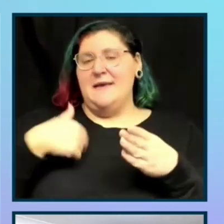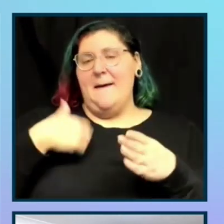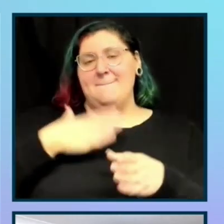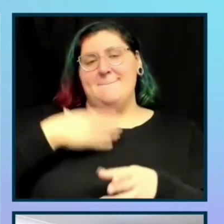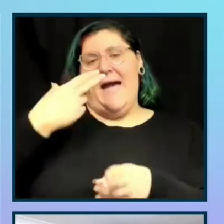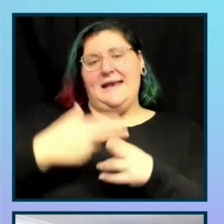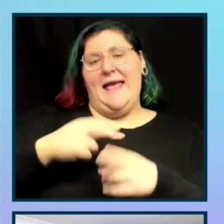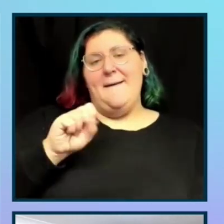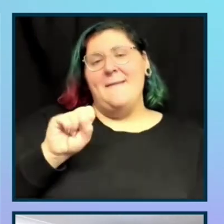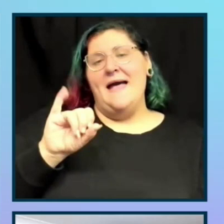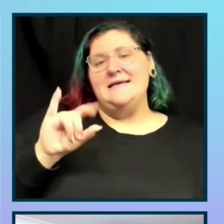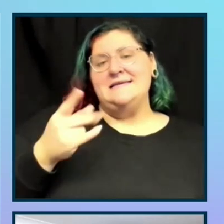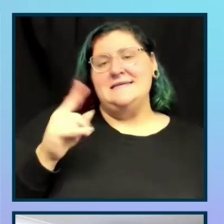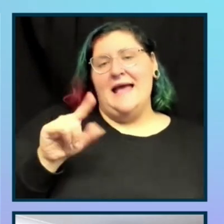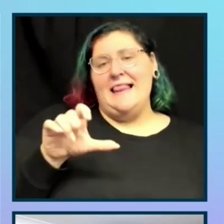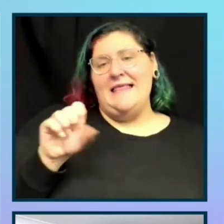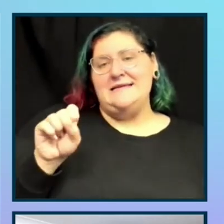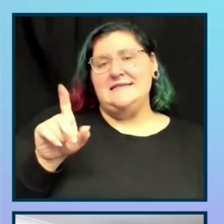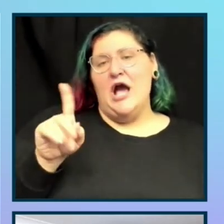Thank you very much for listening.